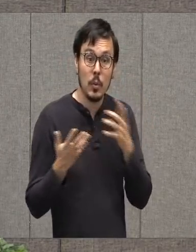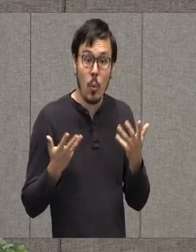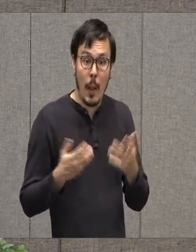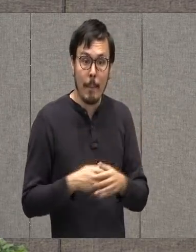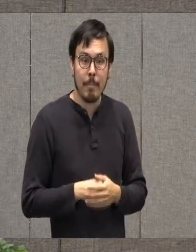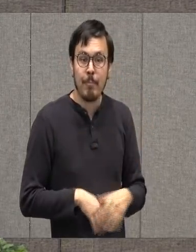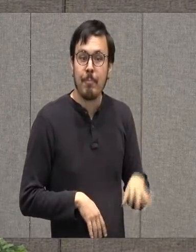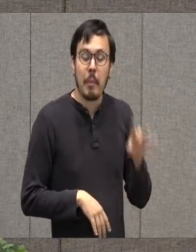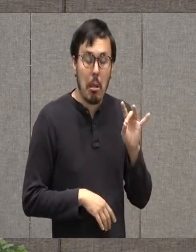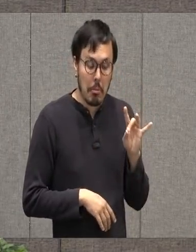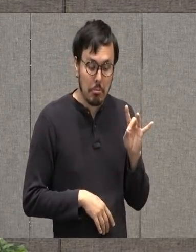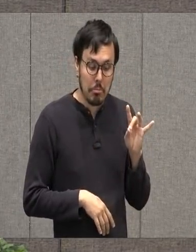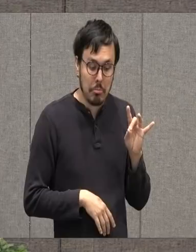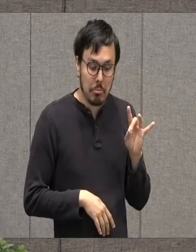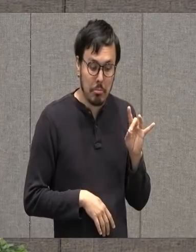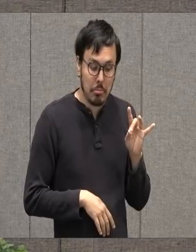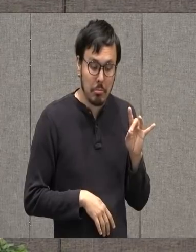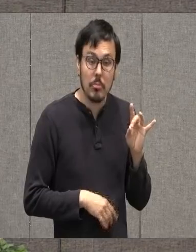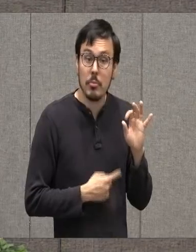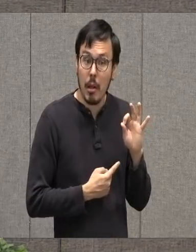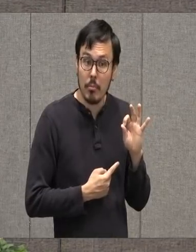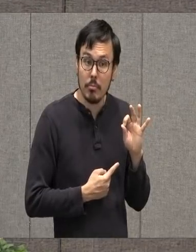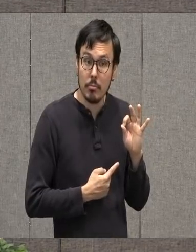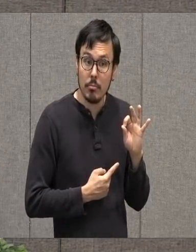Eight, nine,